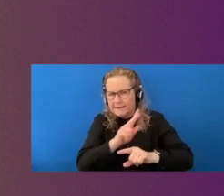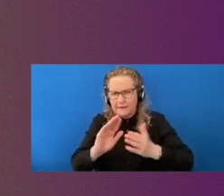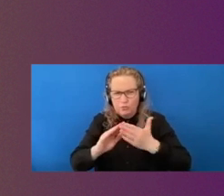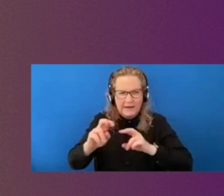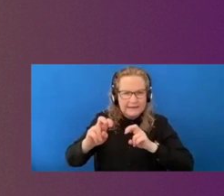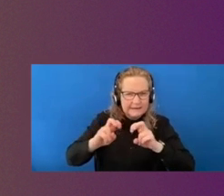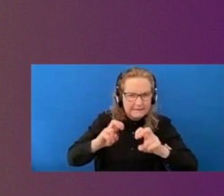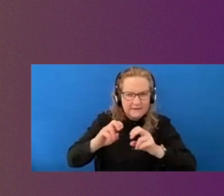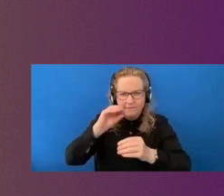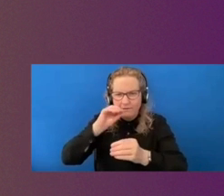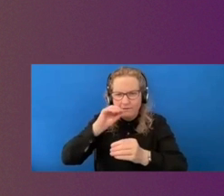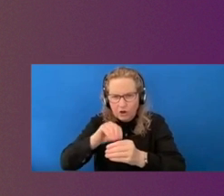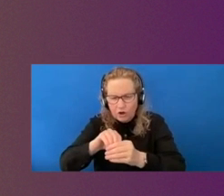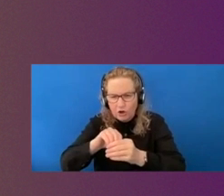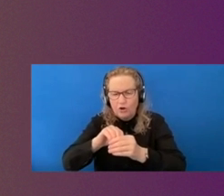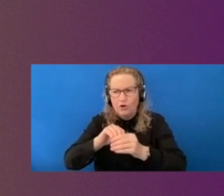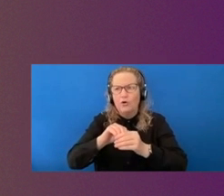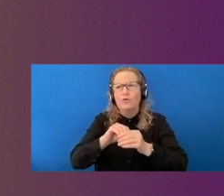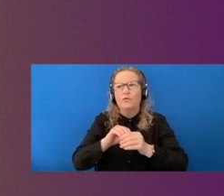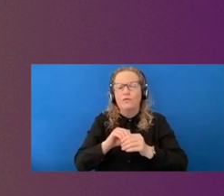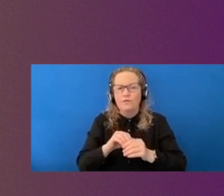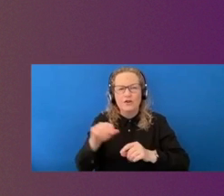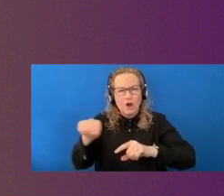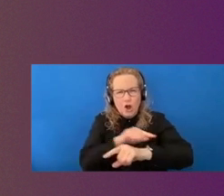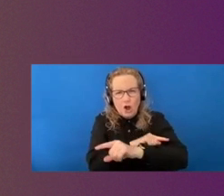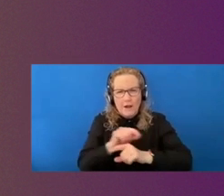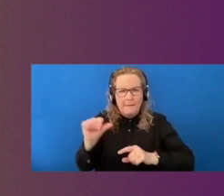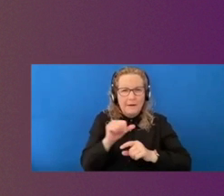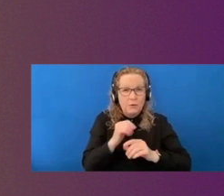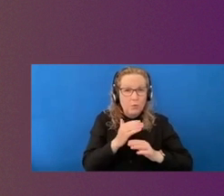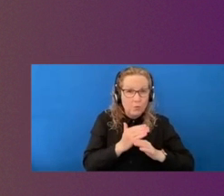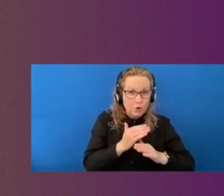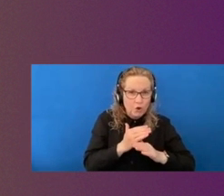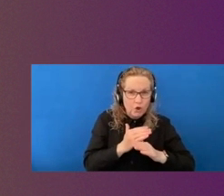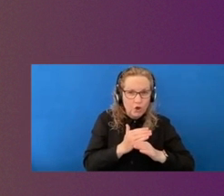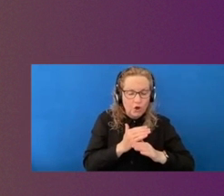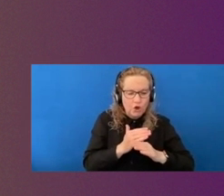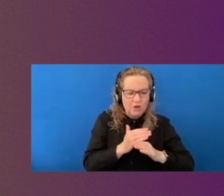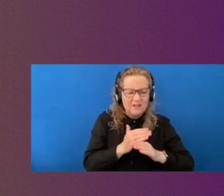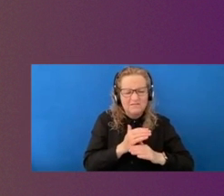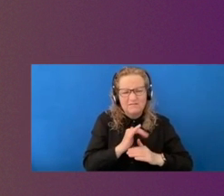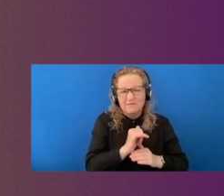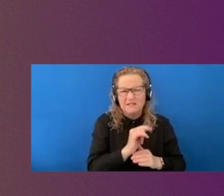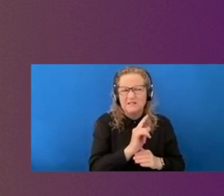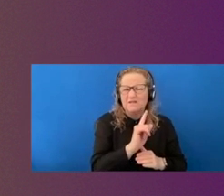also returning to work um and I was easing into that I suppose over the first couple of years um